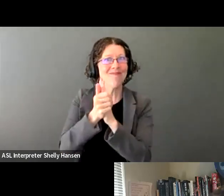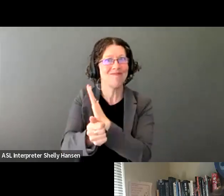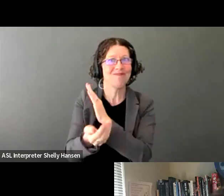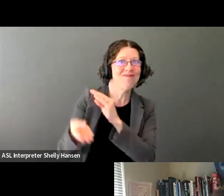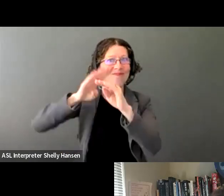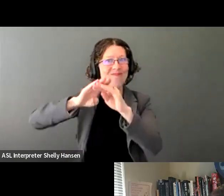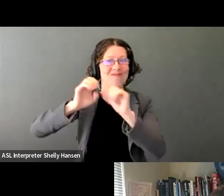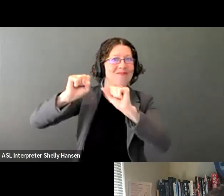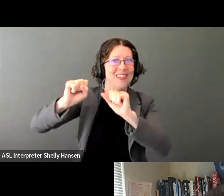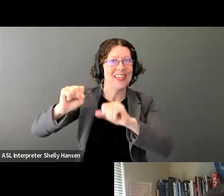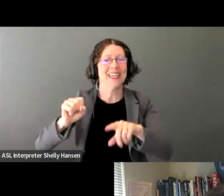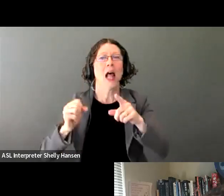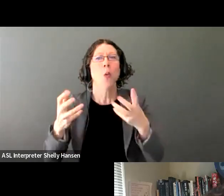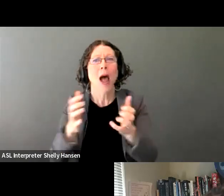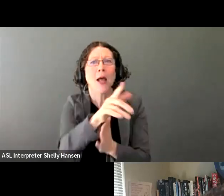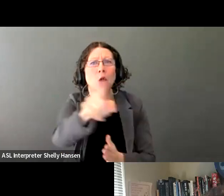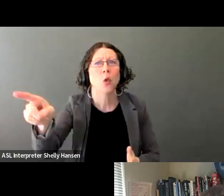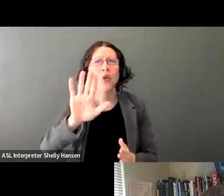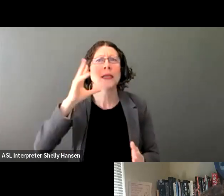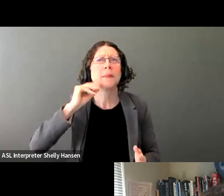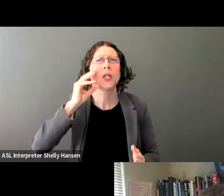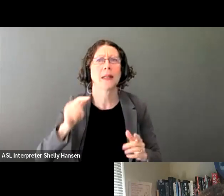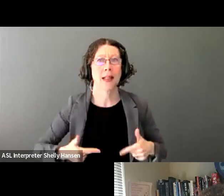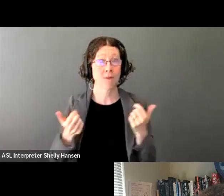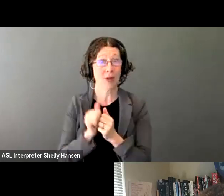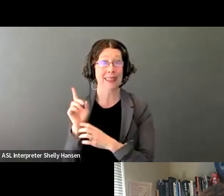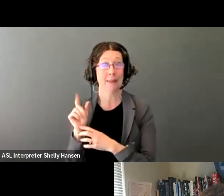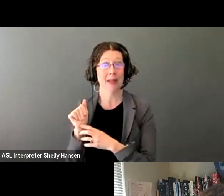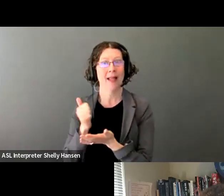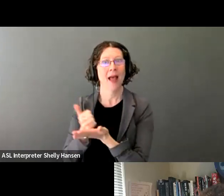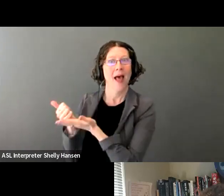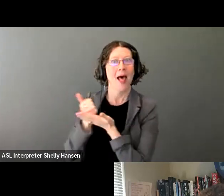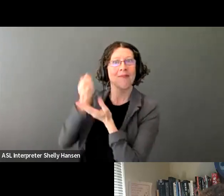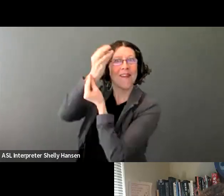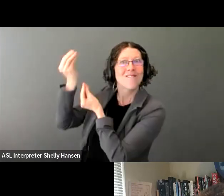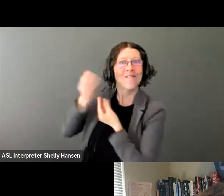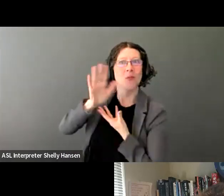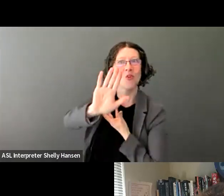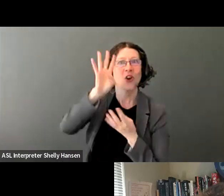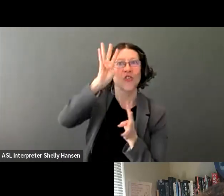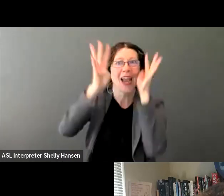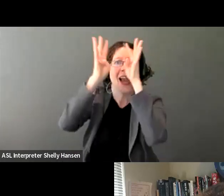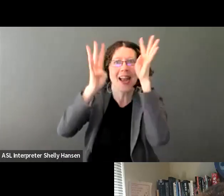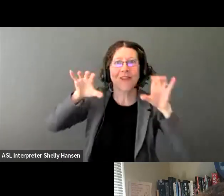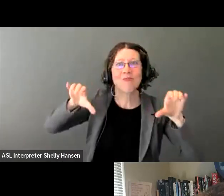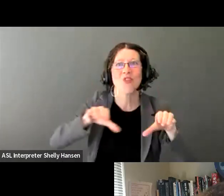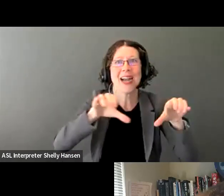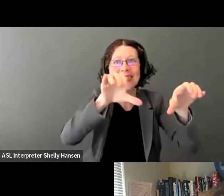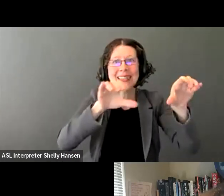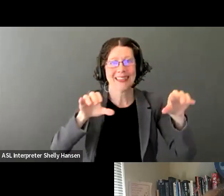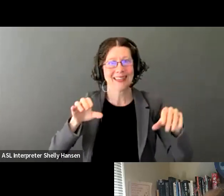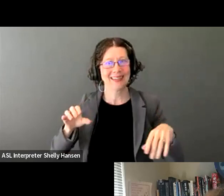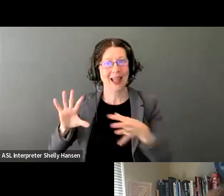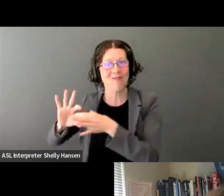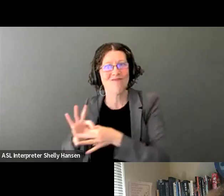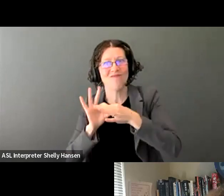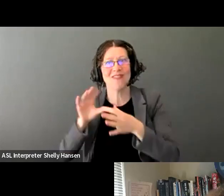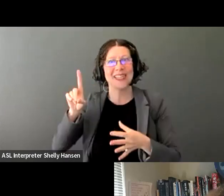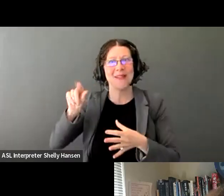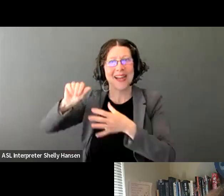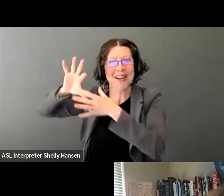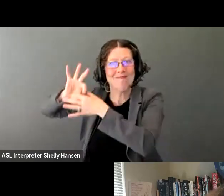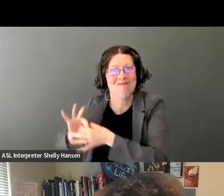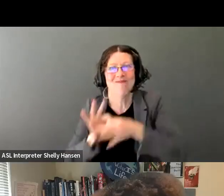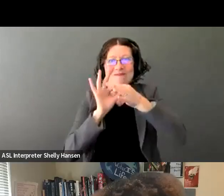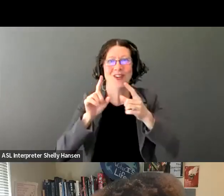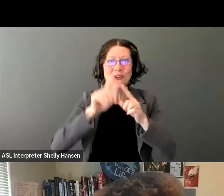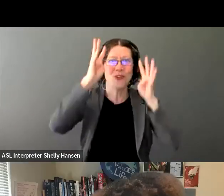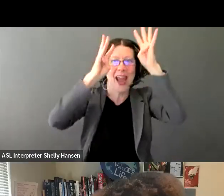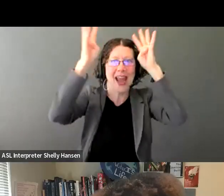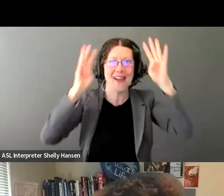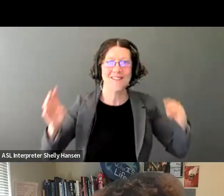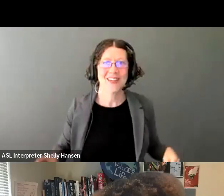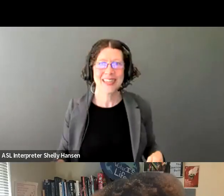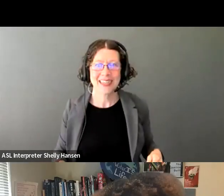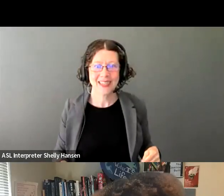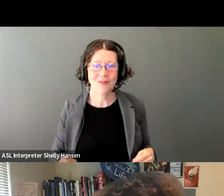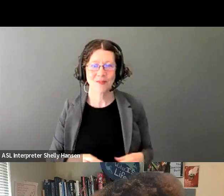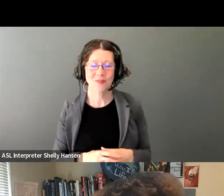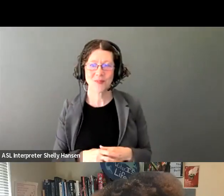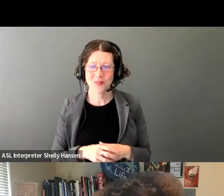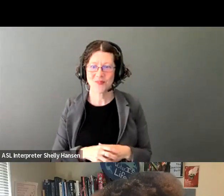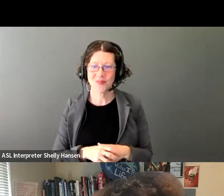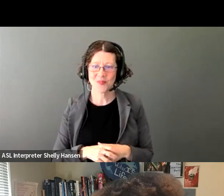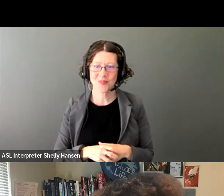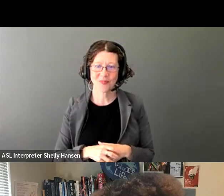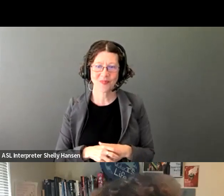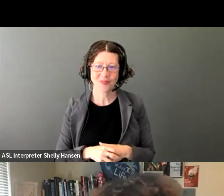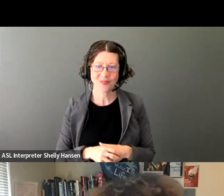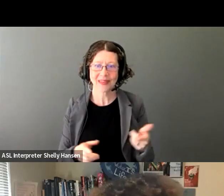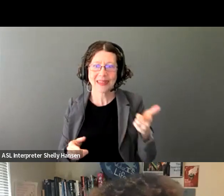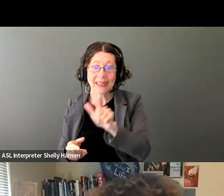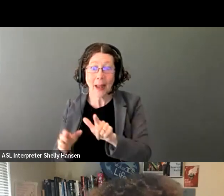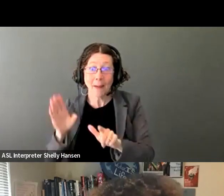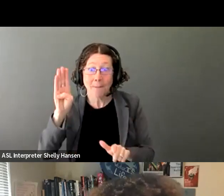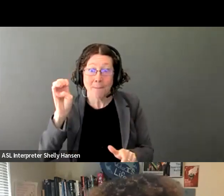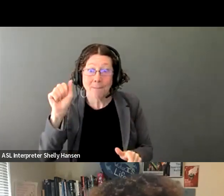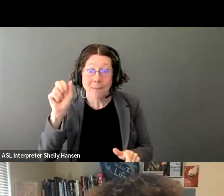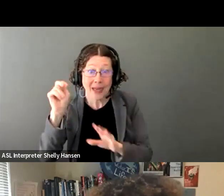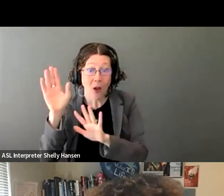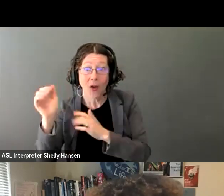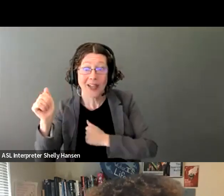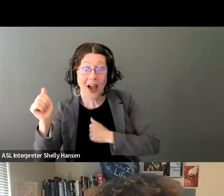of living with a disability informed your creative practice?